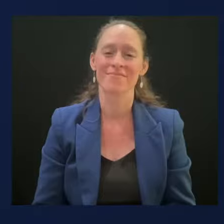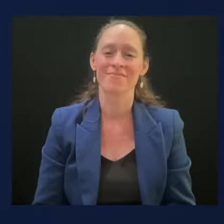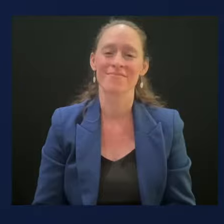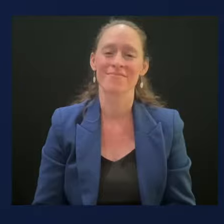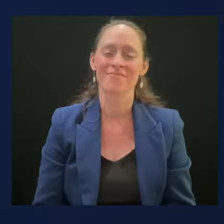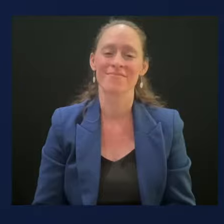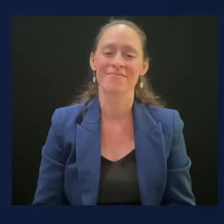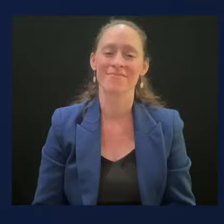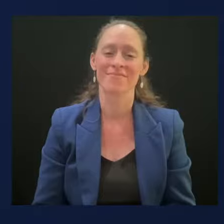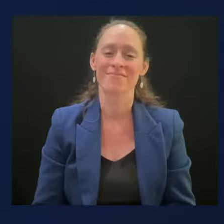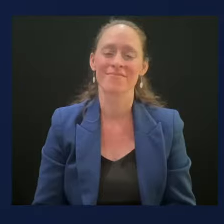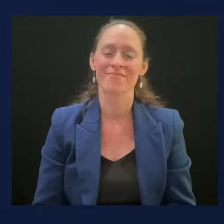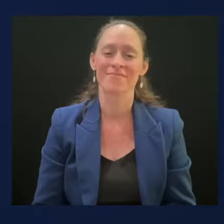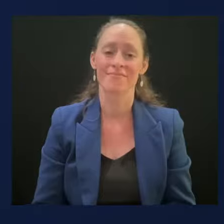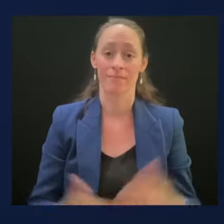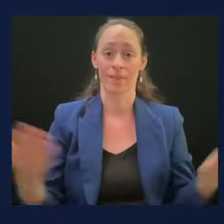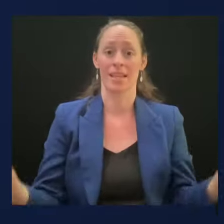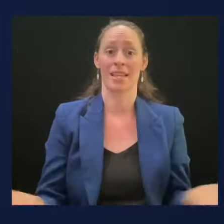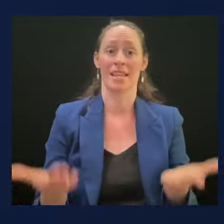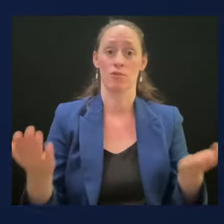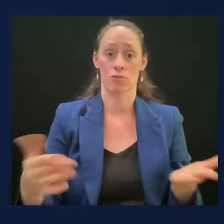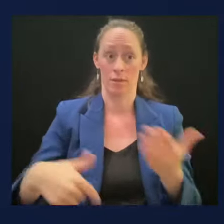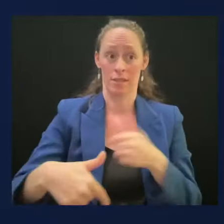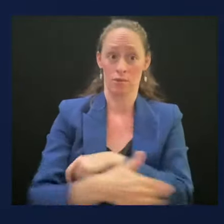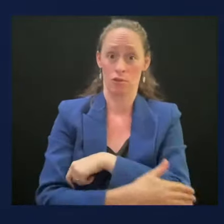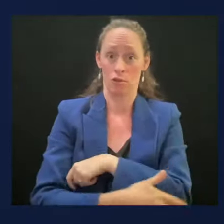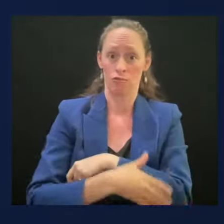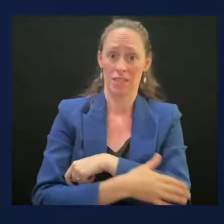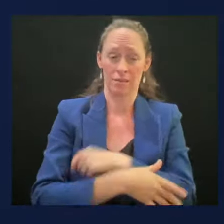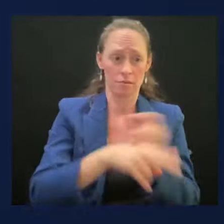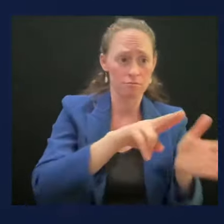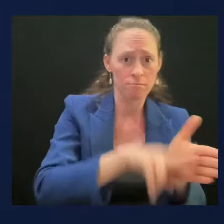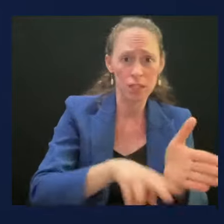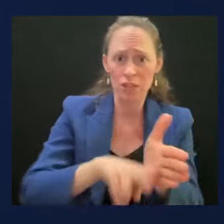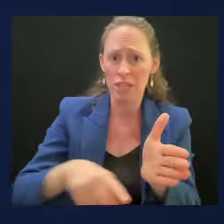A quiet testament to their sacrifice. We gather on these sacred grounds